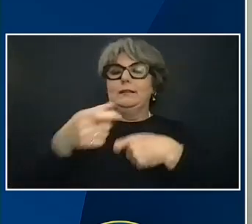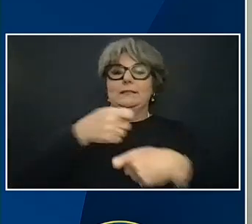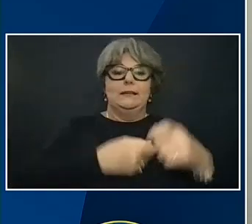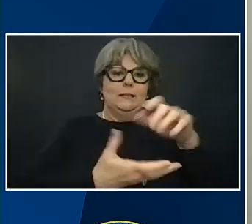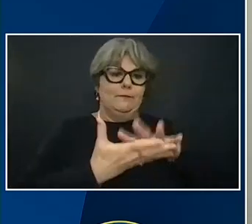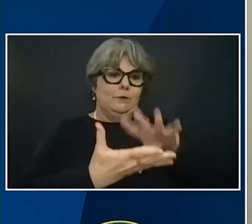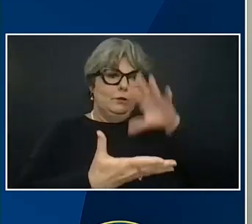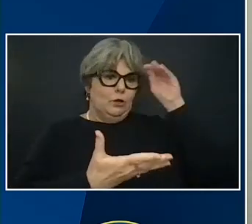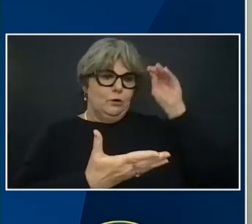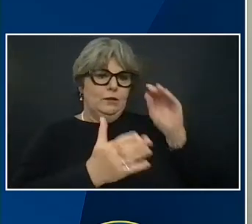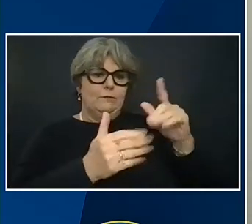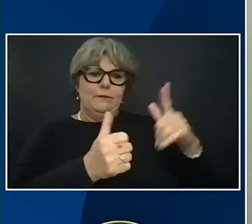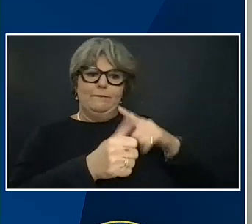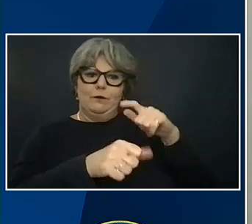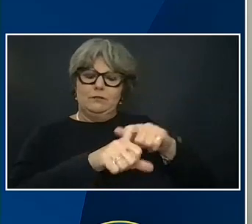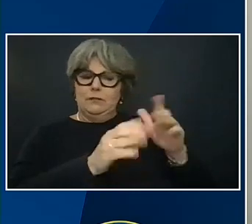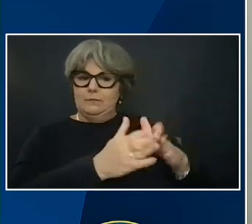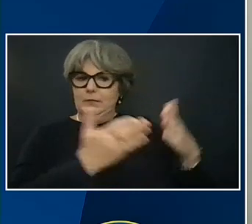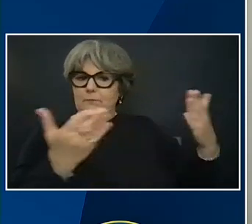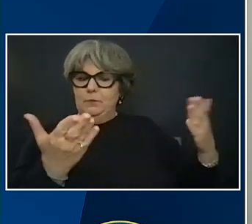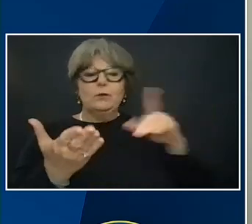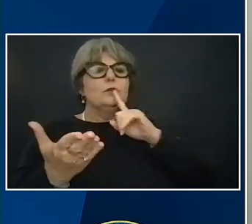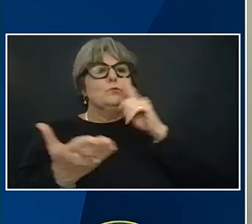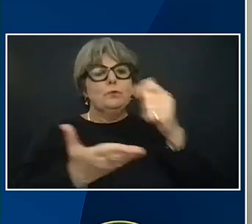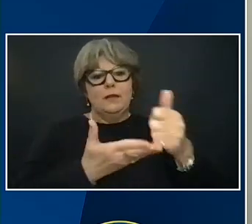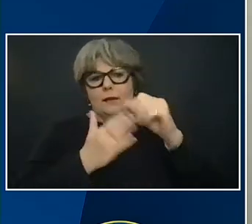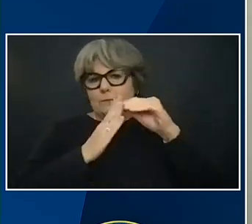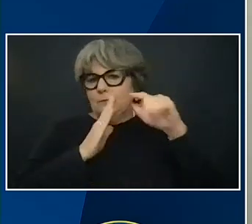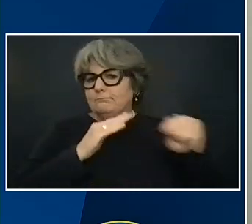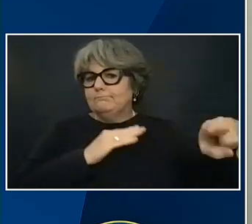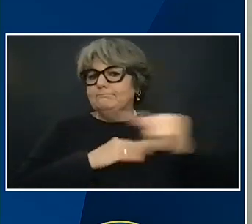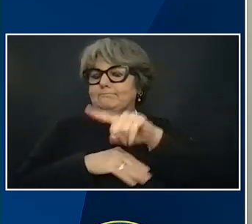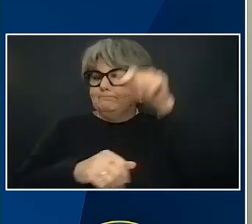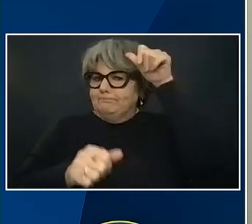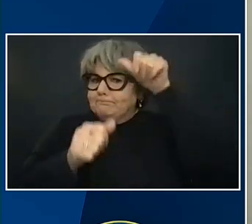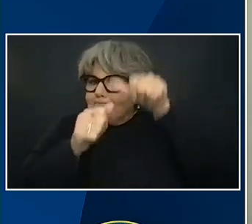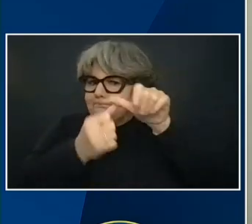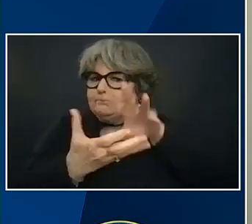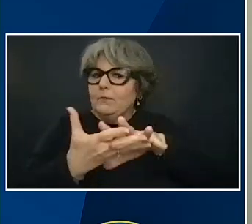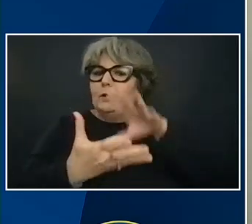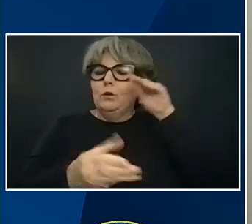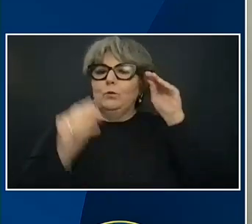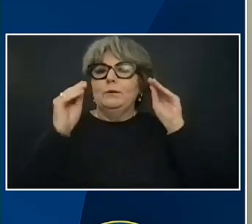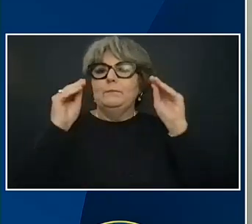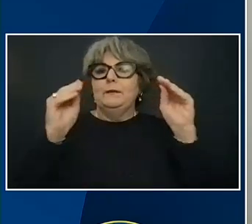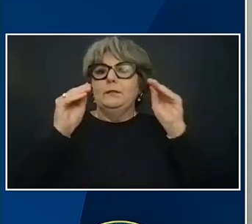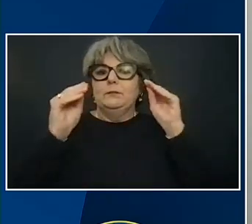the first time. This has really helped our students to retain the information being taught and put it into practice so much